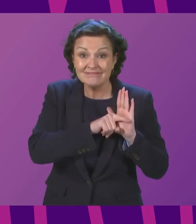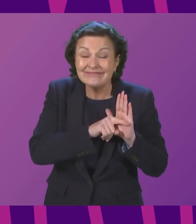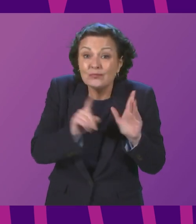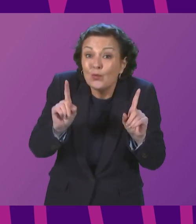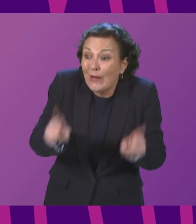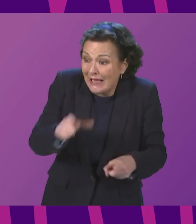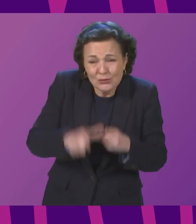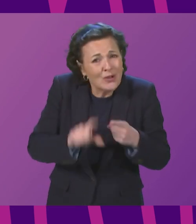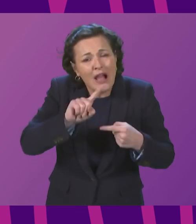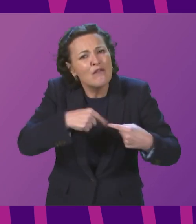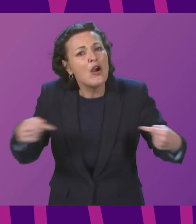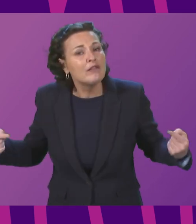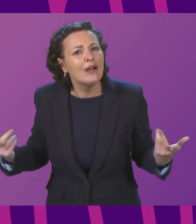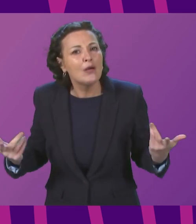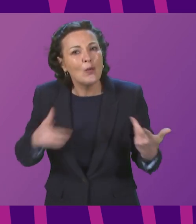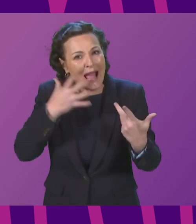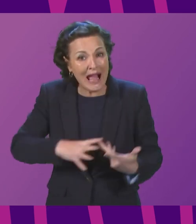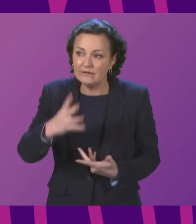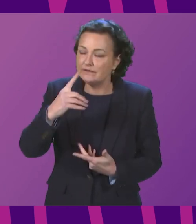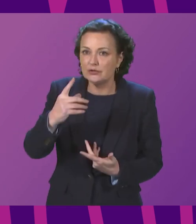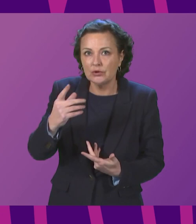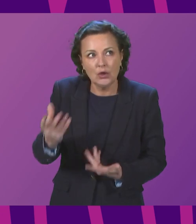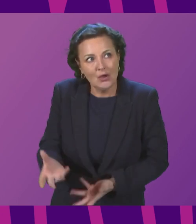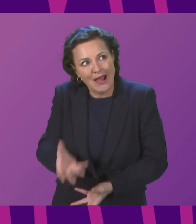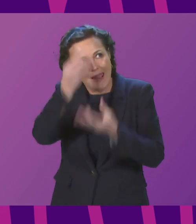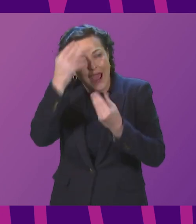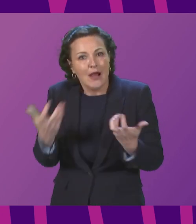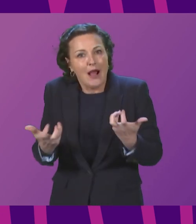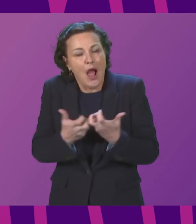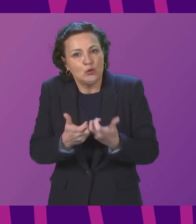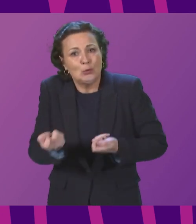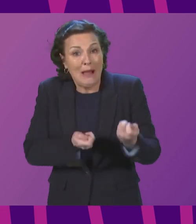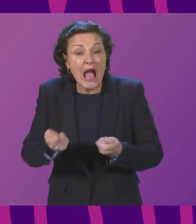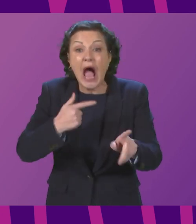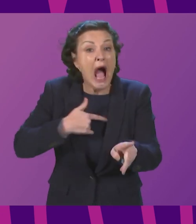ways of managing the virus. I am not of the “Just let it rip” mentality—we must